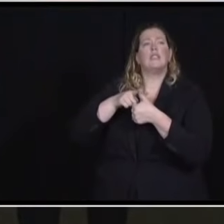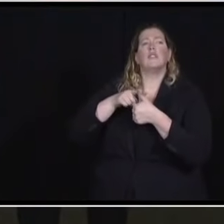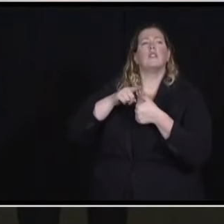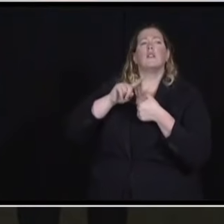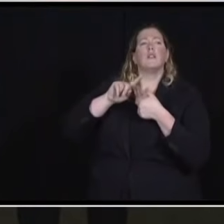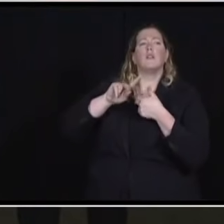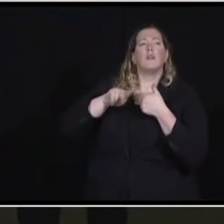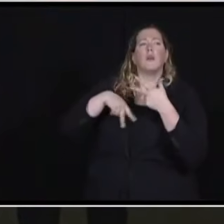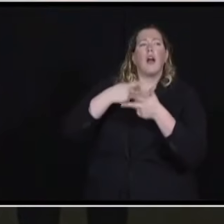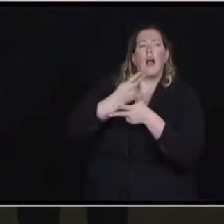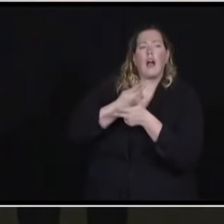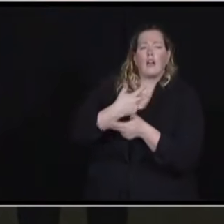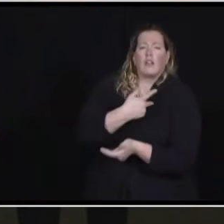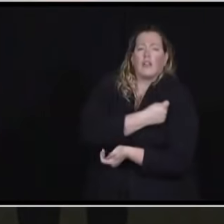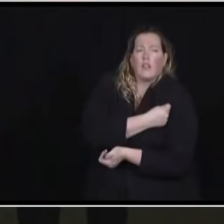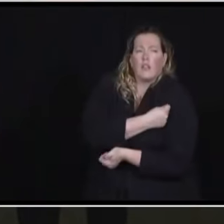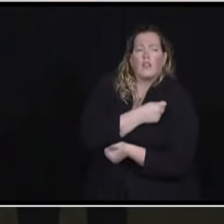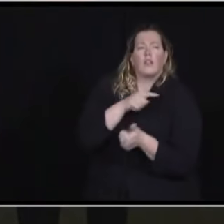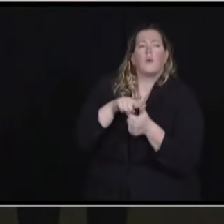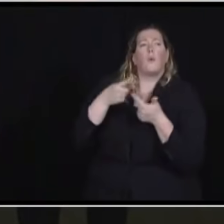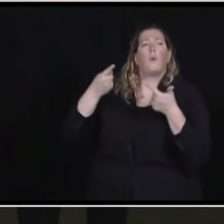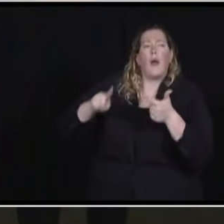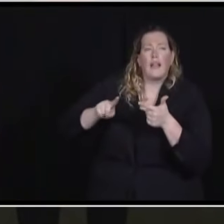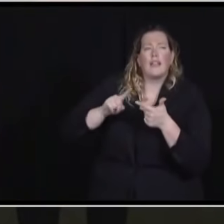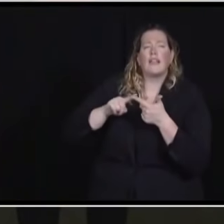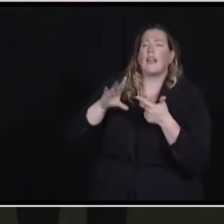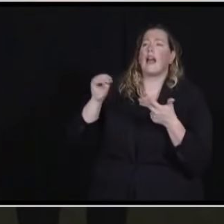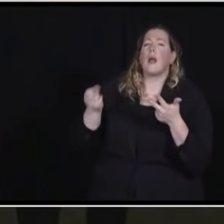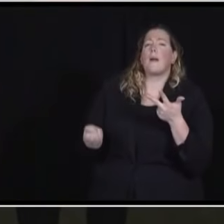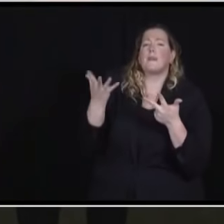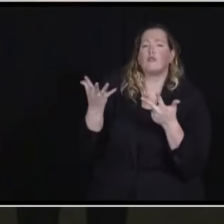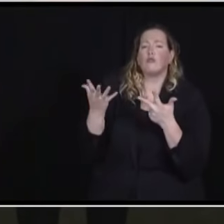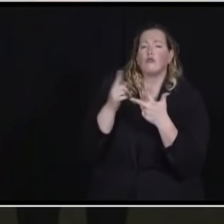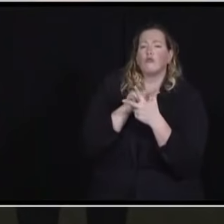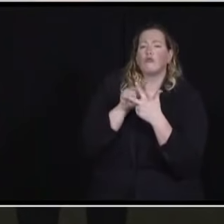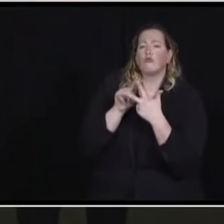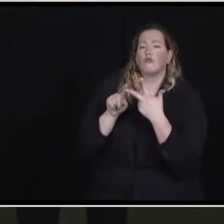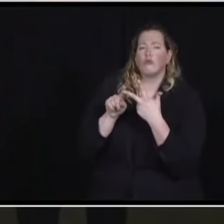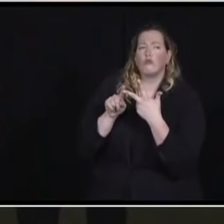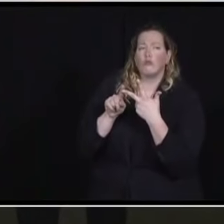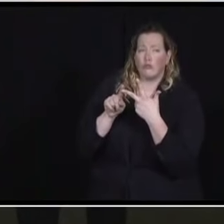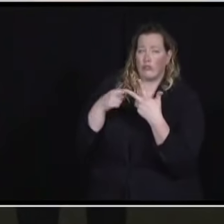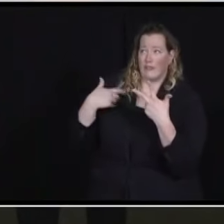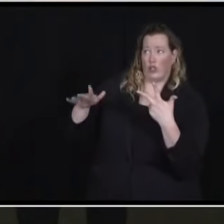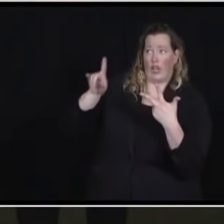3 simple questions, when are we getting it, what type of vaccine are we getting, and how much